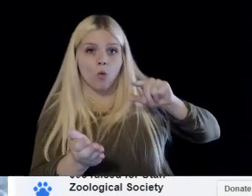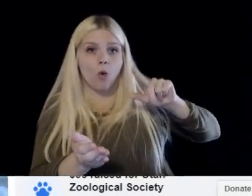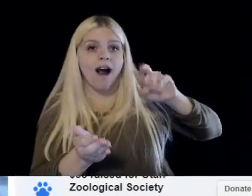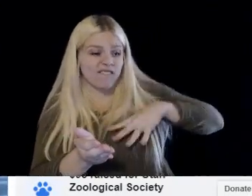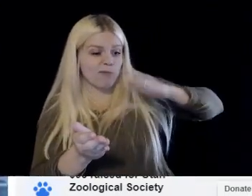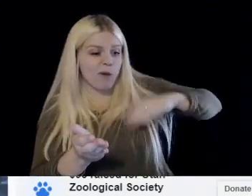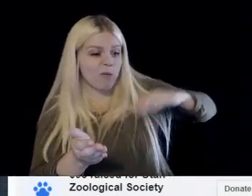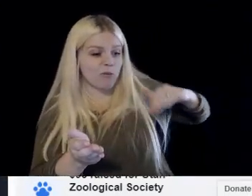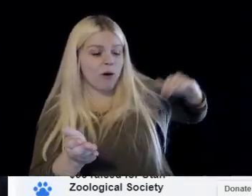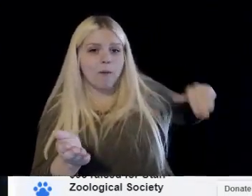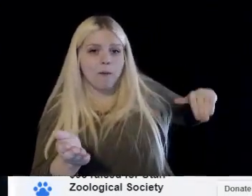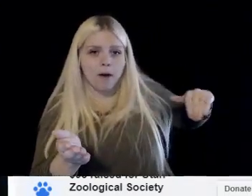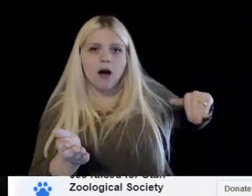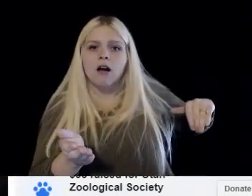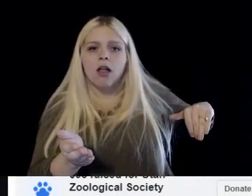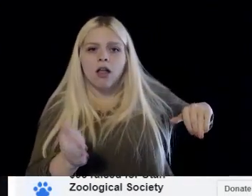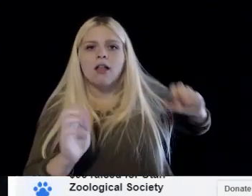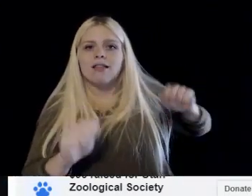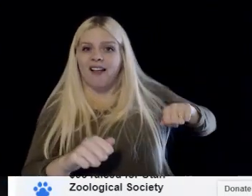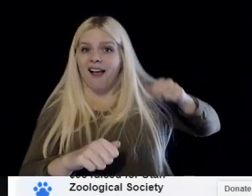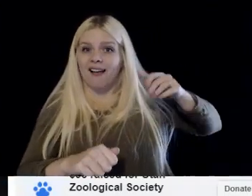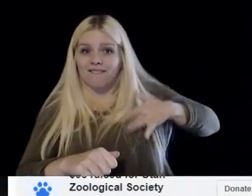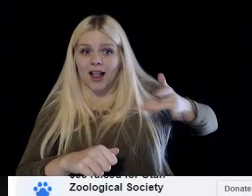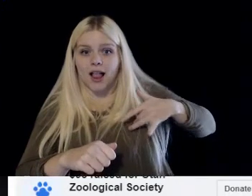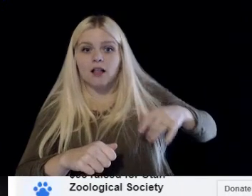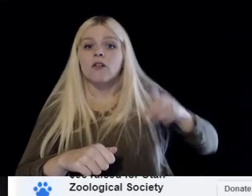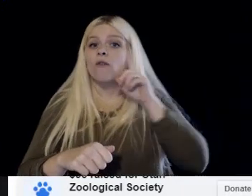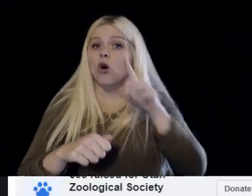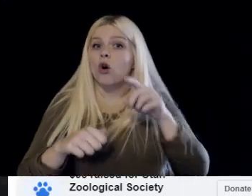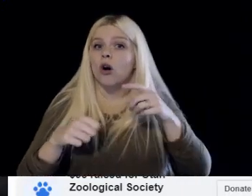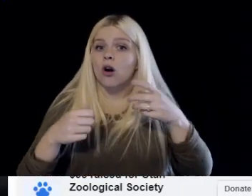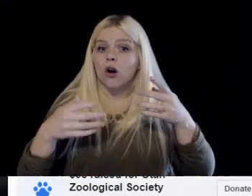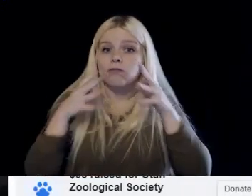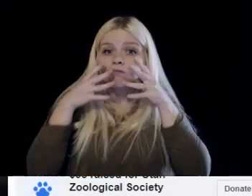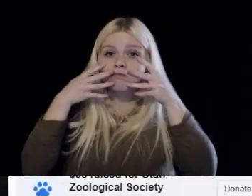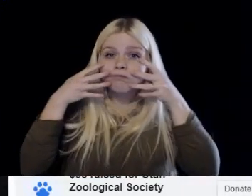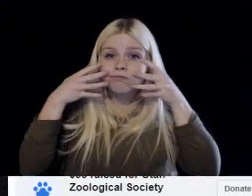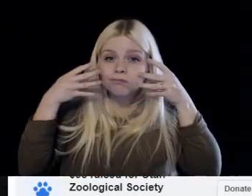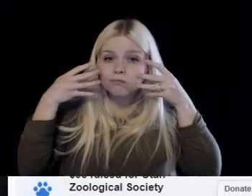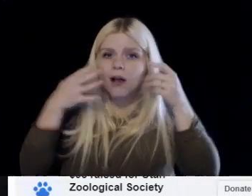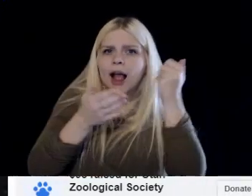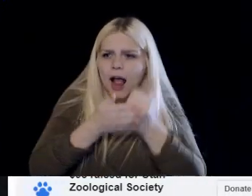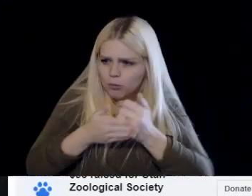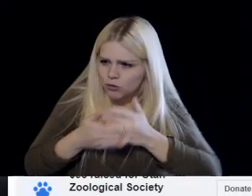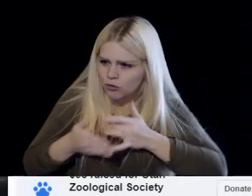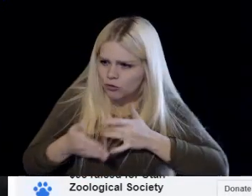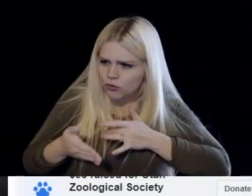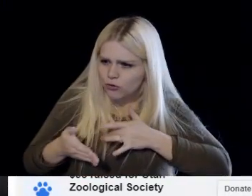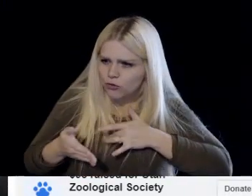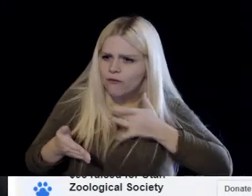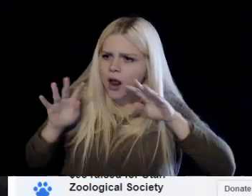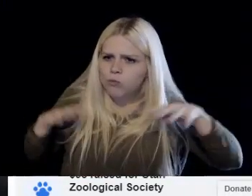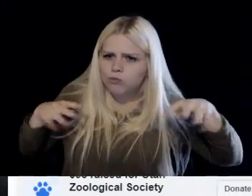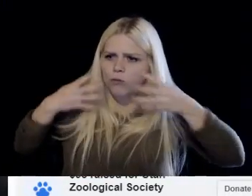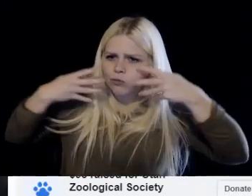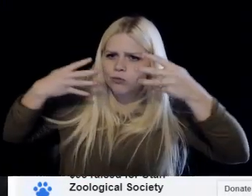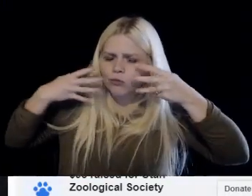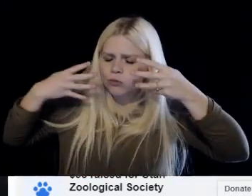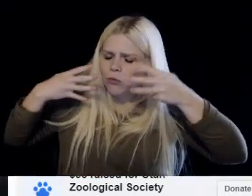The whiskers on a seal and a sea lion are designed to help them find those little ripples in the water, and they can actually use that to trace where the